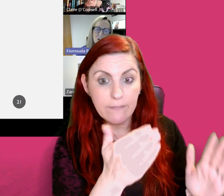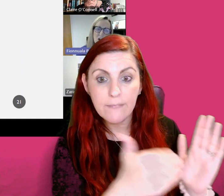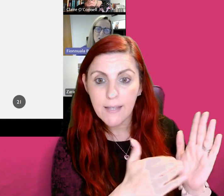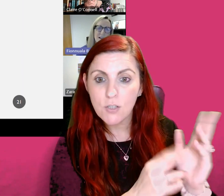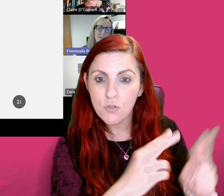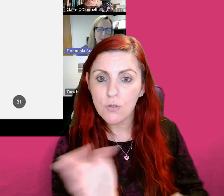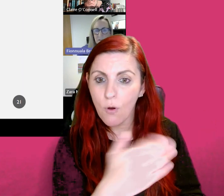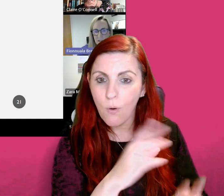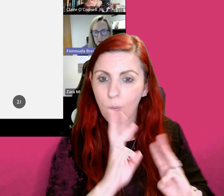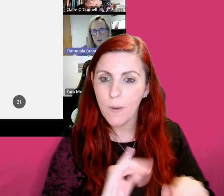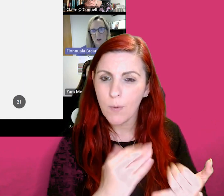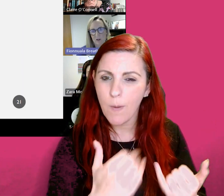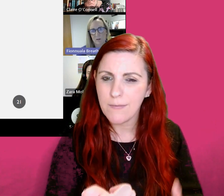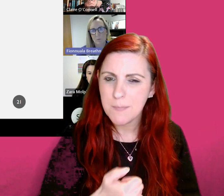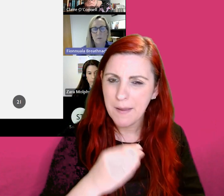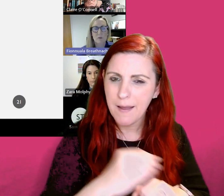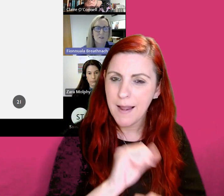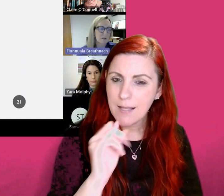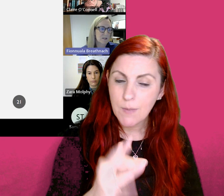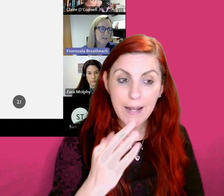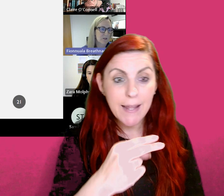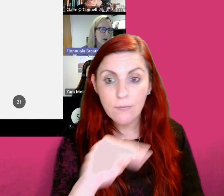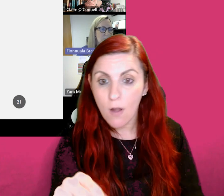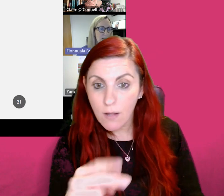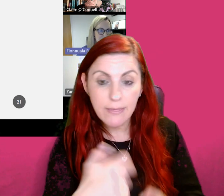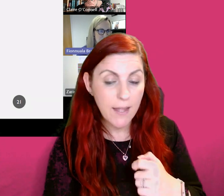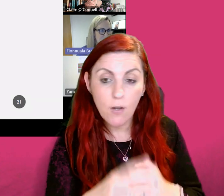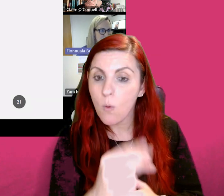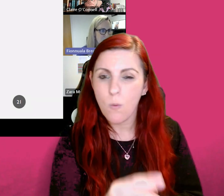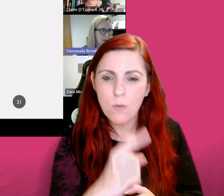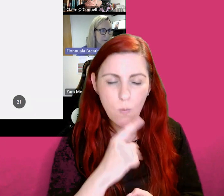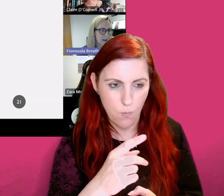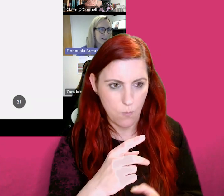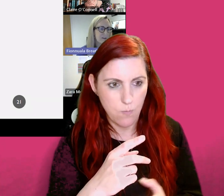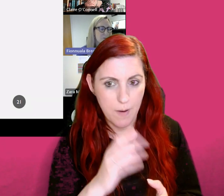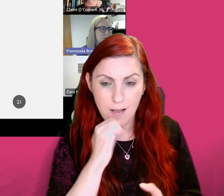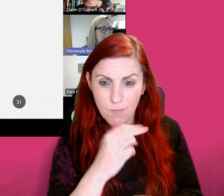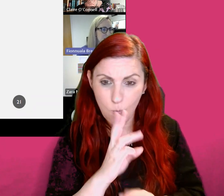if not then they should not women with diabetes have a complicated enough time they're pregnant